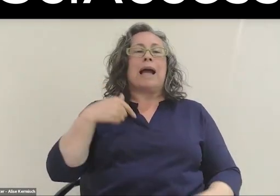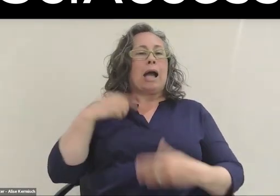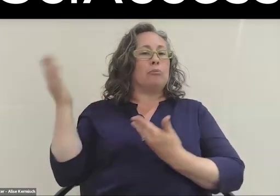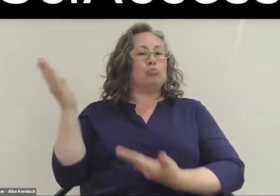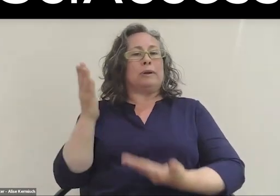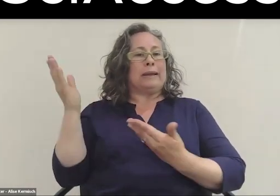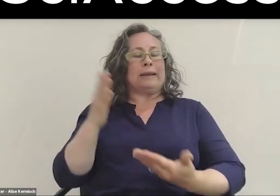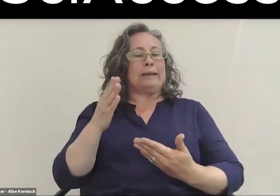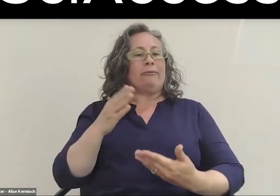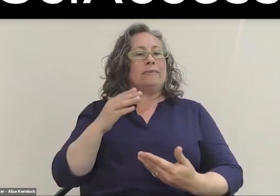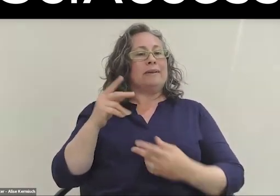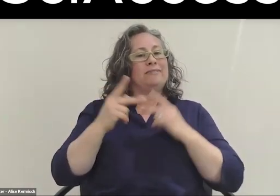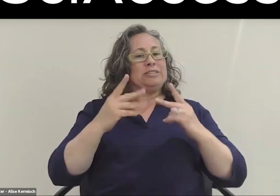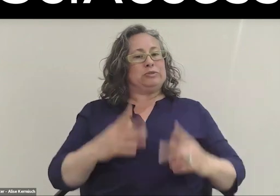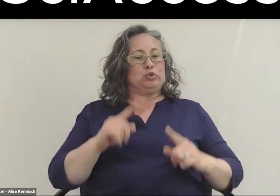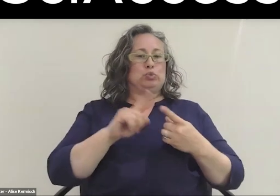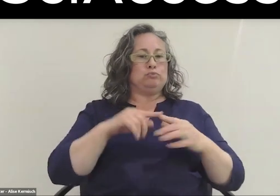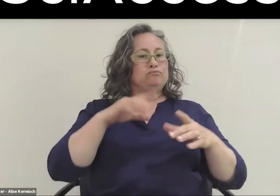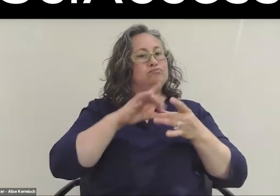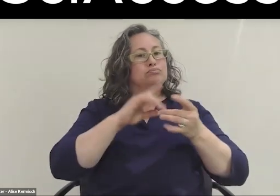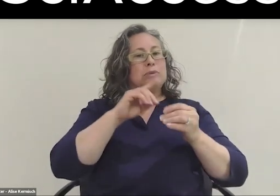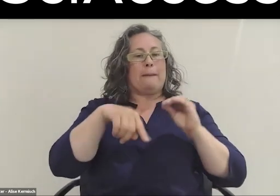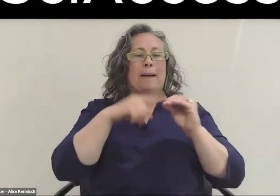to talk about specific subjects.